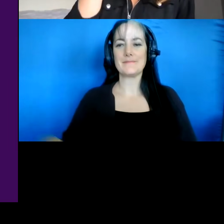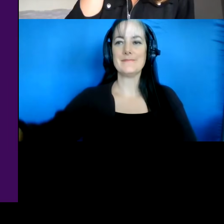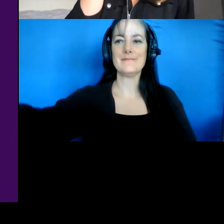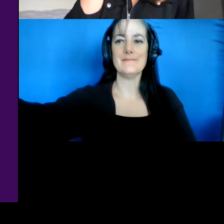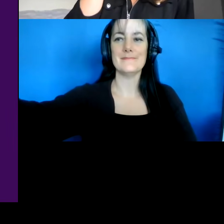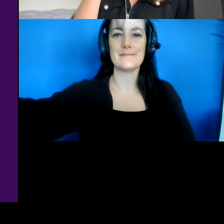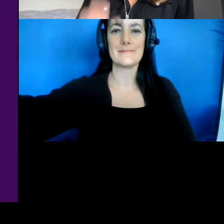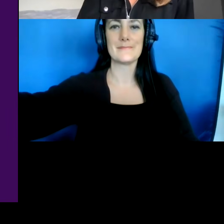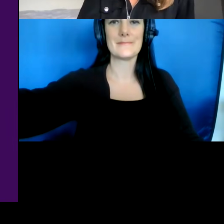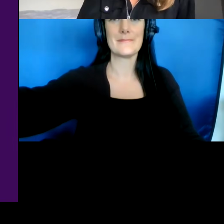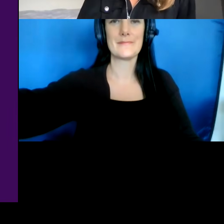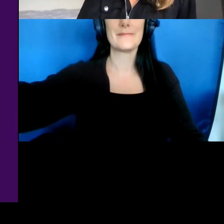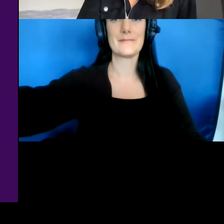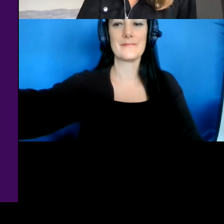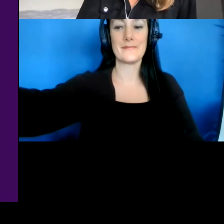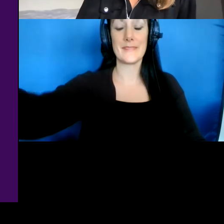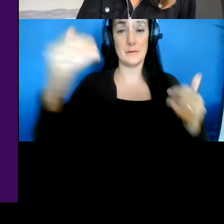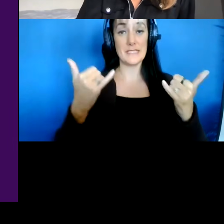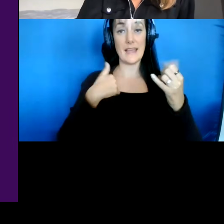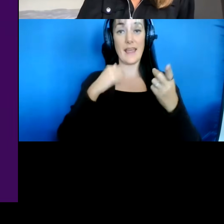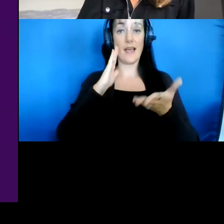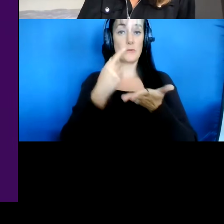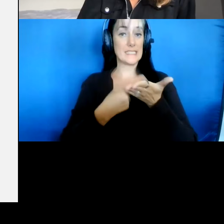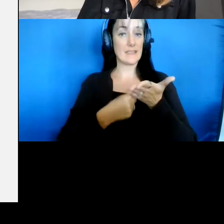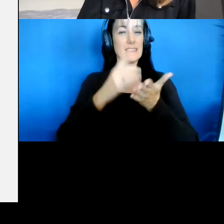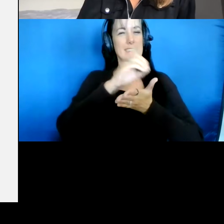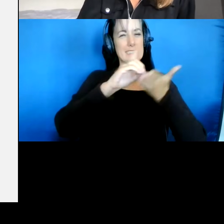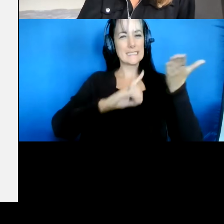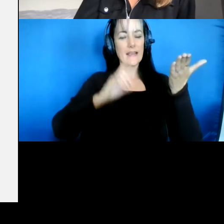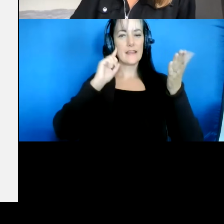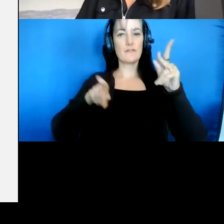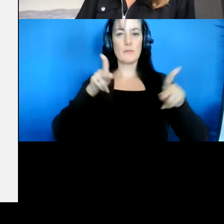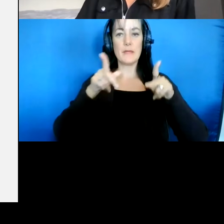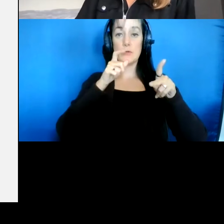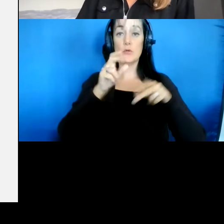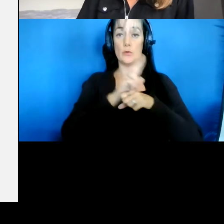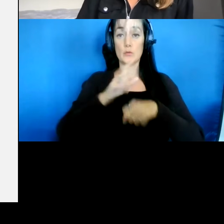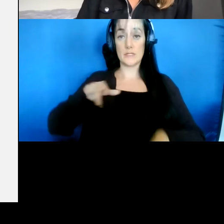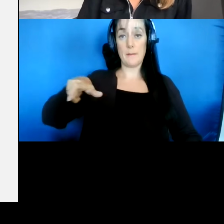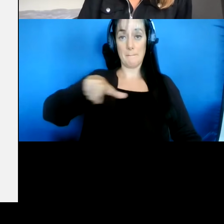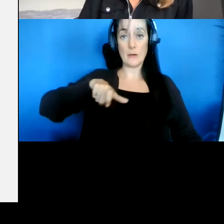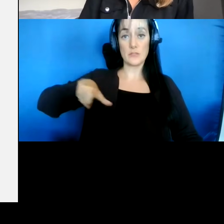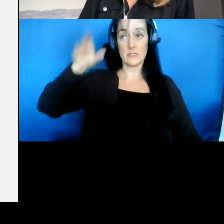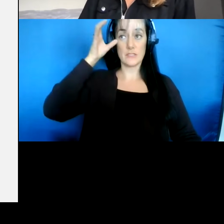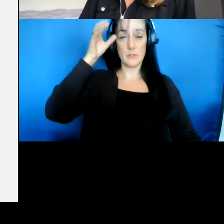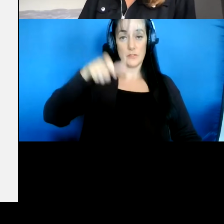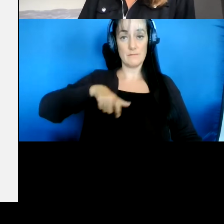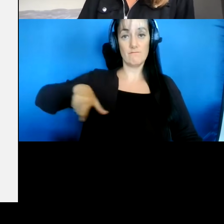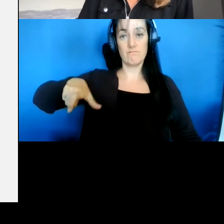you today about designing for people who use a mouse. You might be asking yourselves. , why